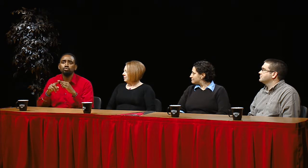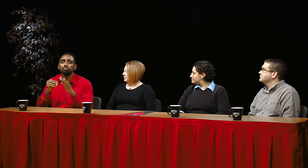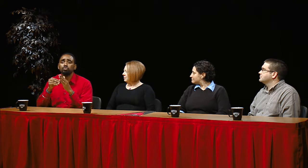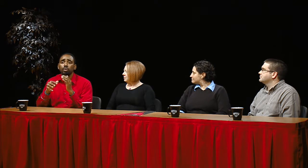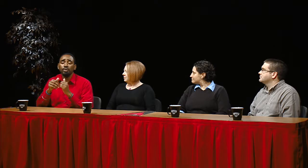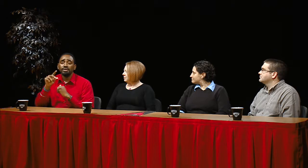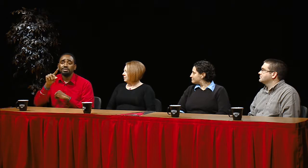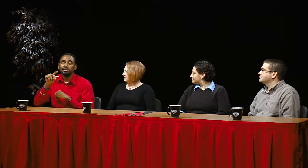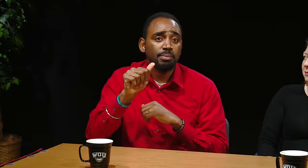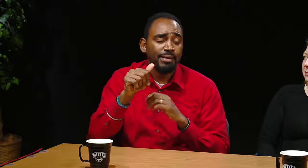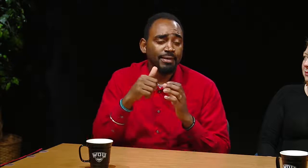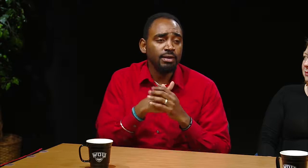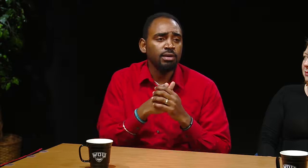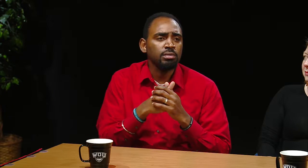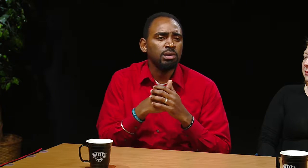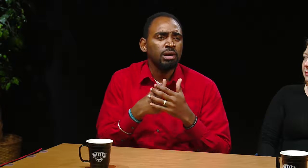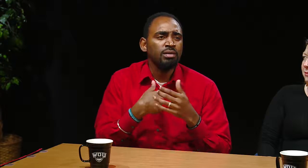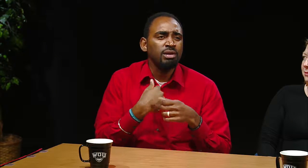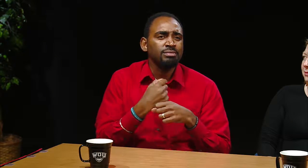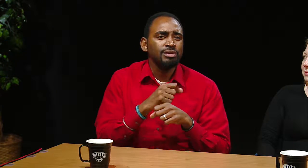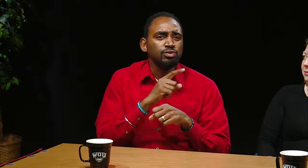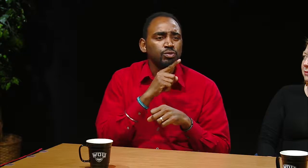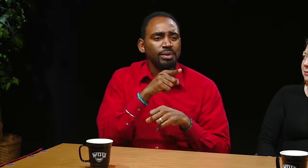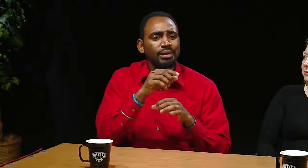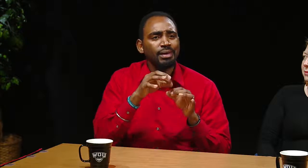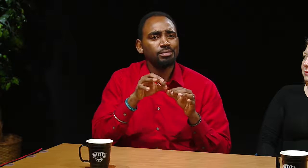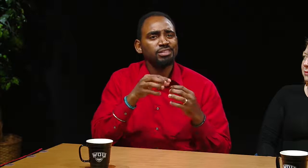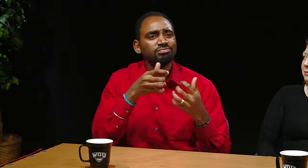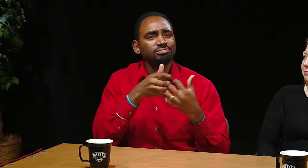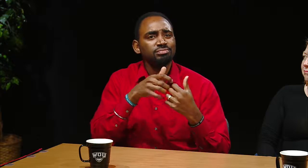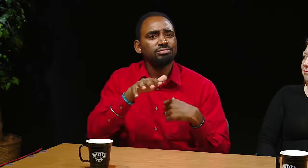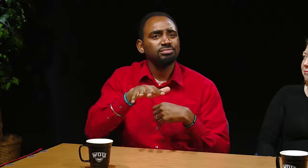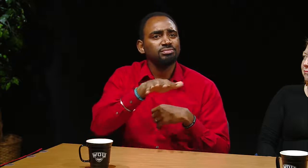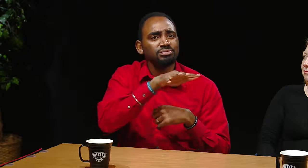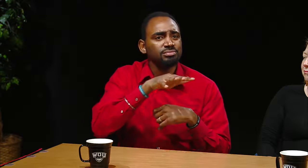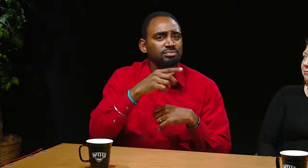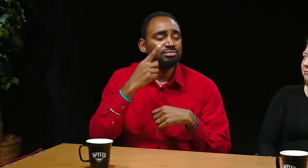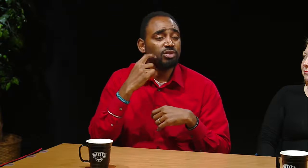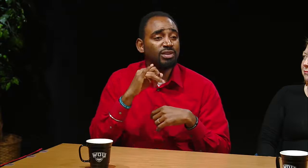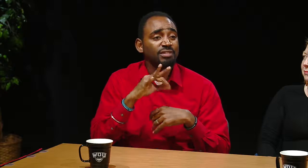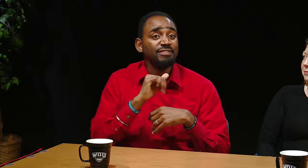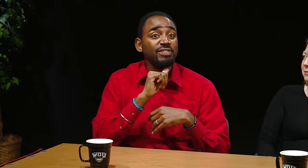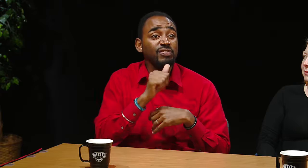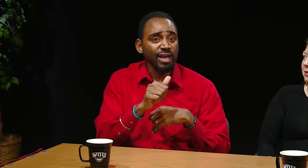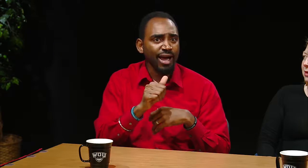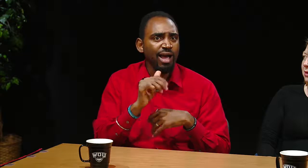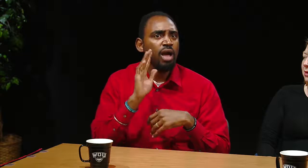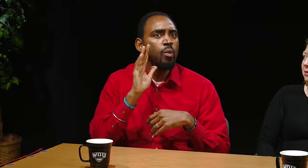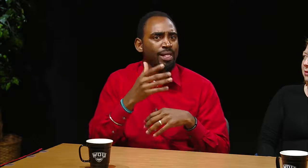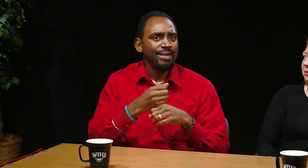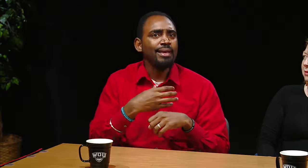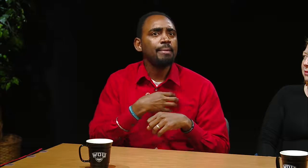So even when I travel, even when I'm not around deaf people, I use captioning because it's such a big part of who I am.